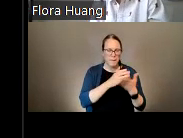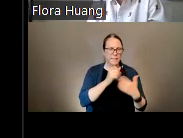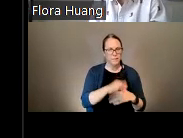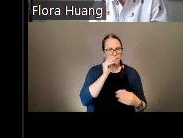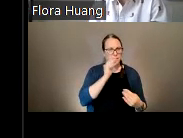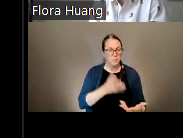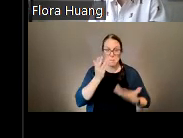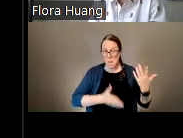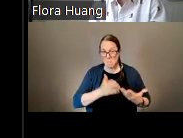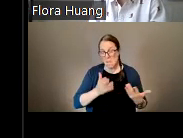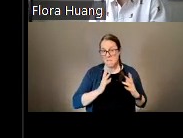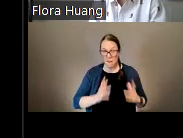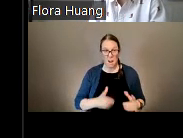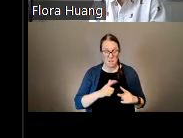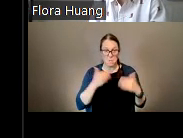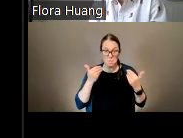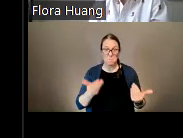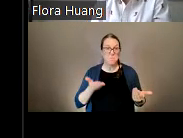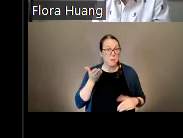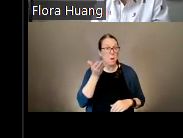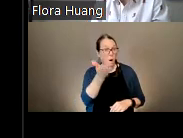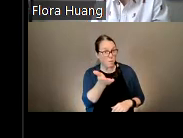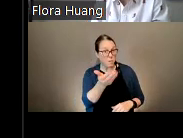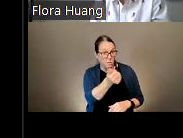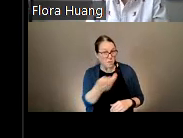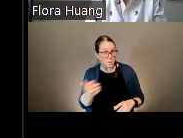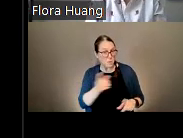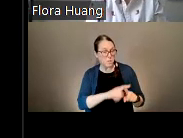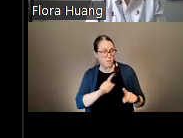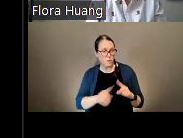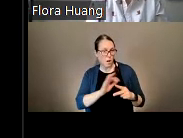it might not hurt to offer a couple of different options.